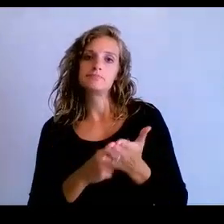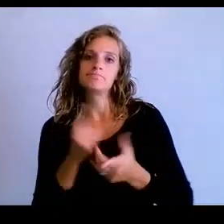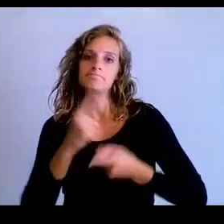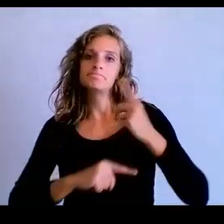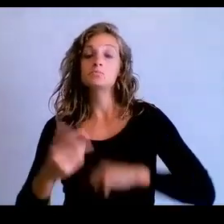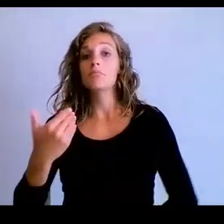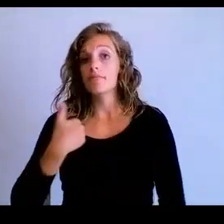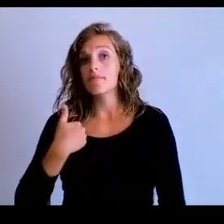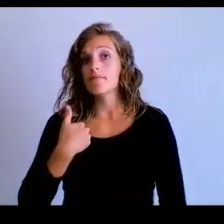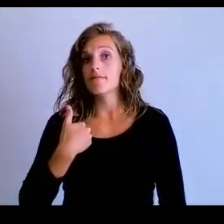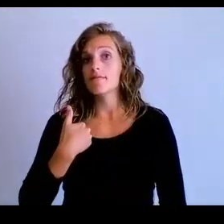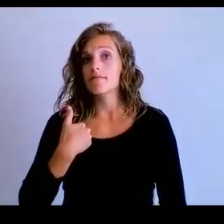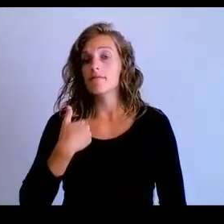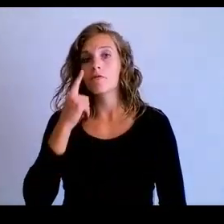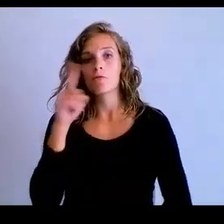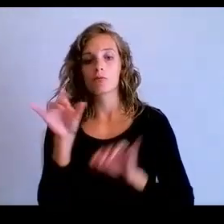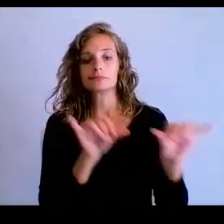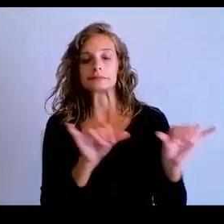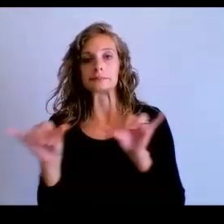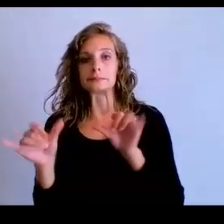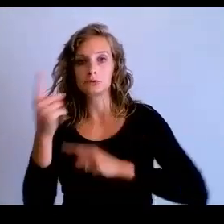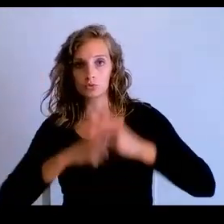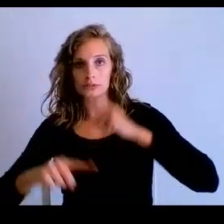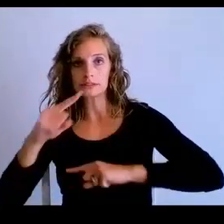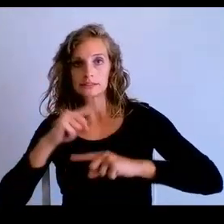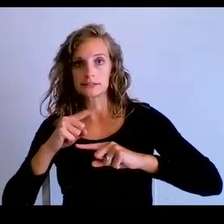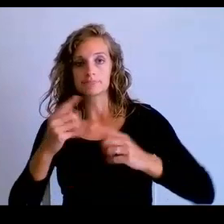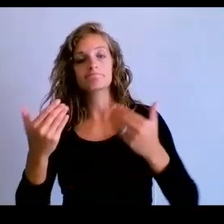with one hand so an example for have is normally produced with two hands